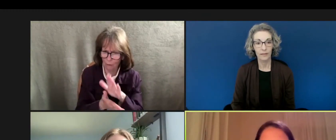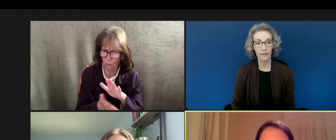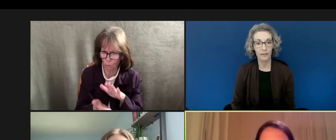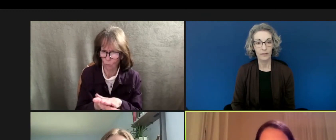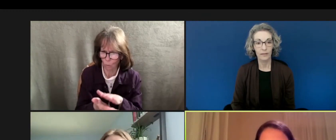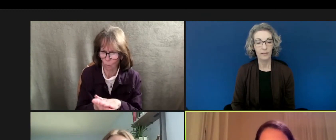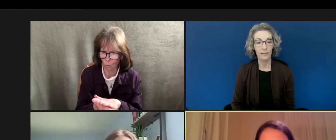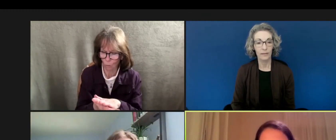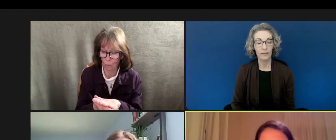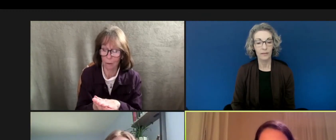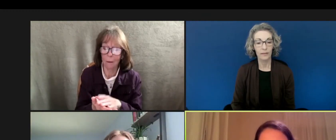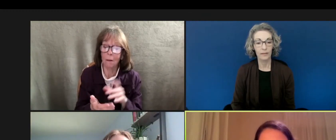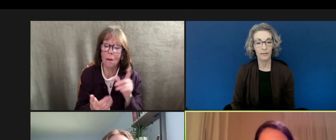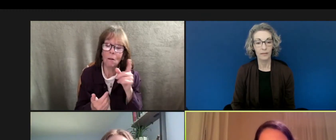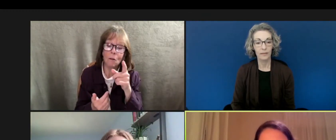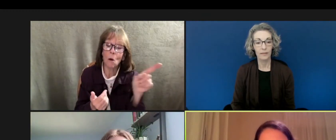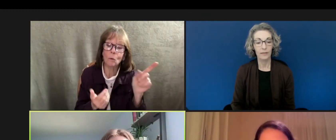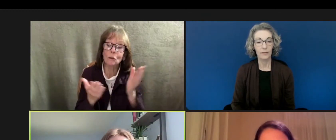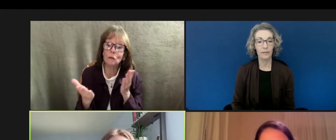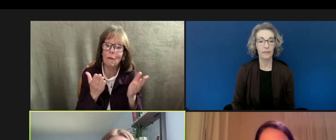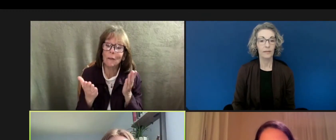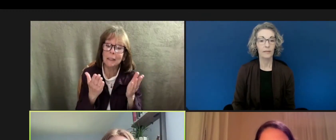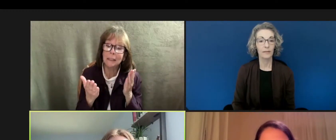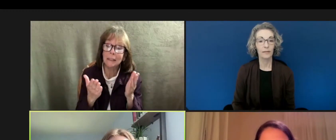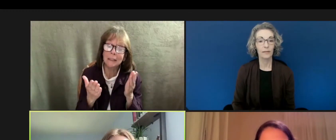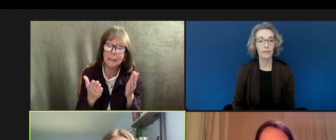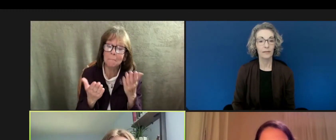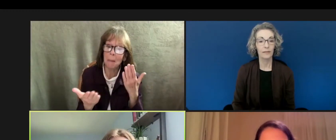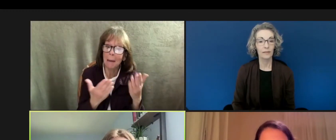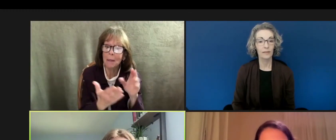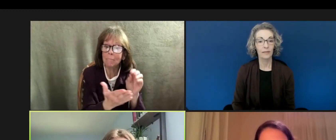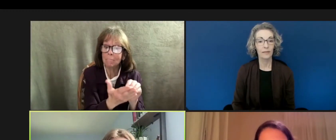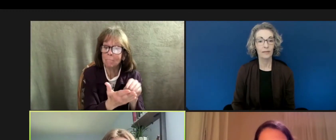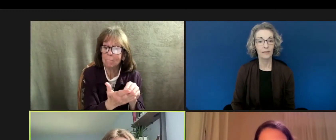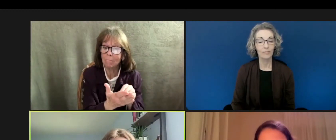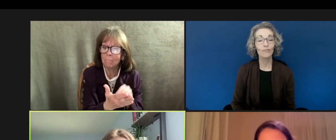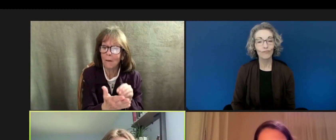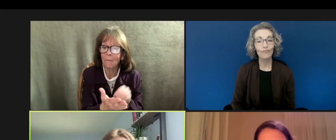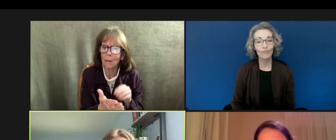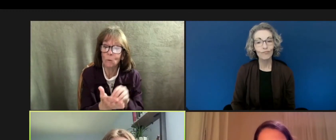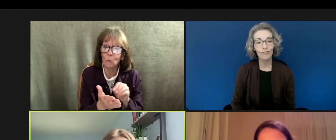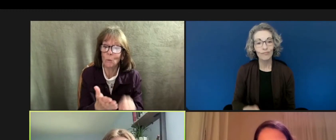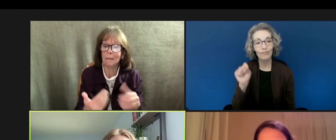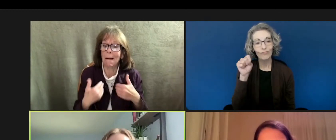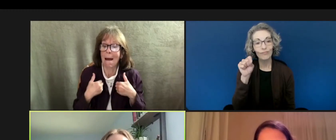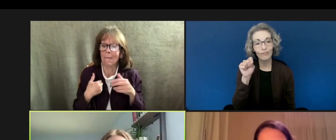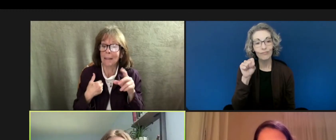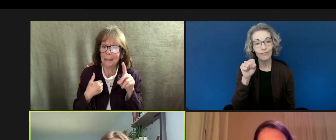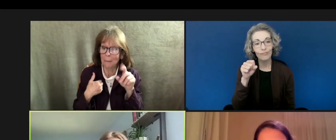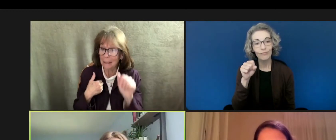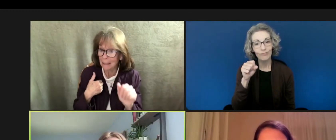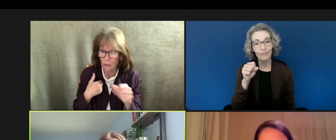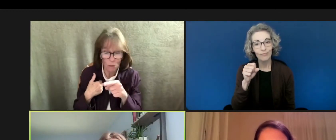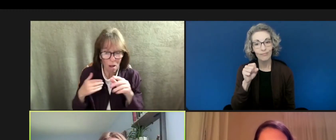be keeping track of that, for students with disabilities. Yeah. >> So you hadn't talked to those units and